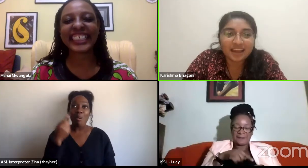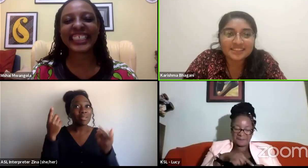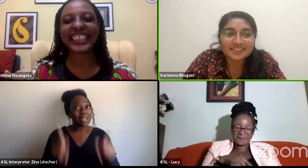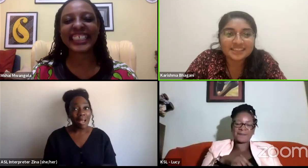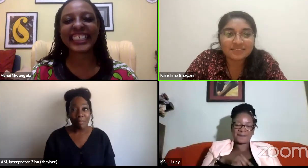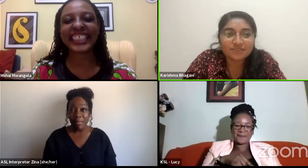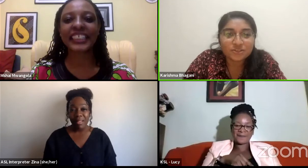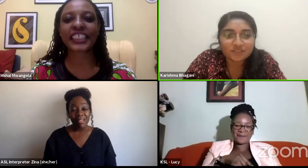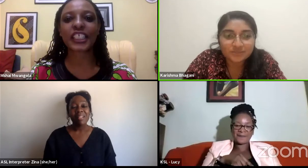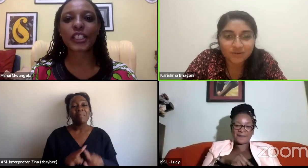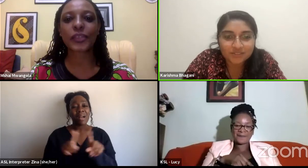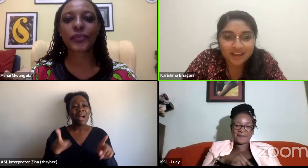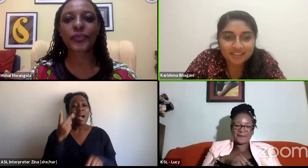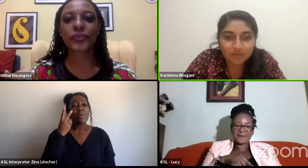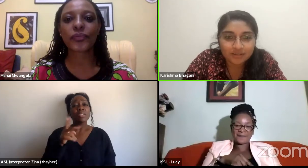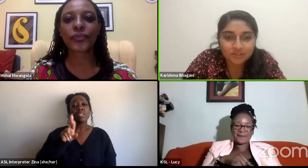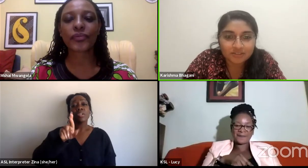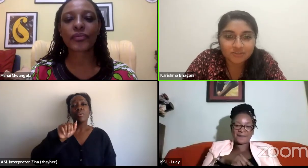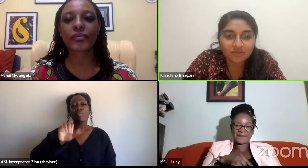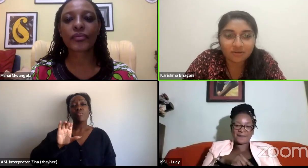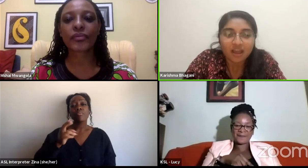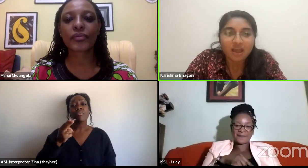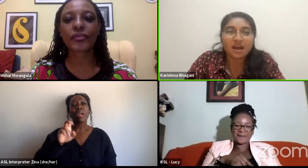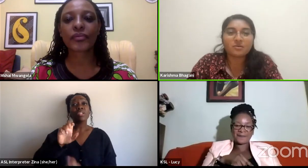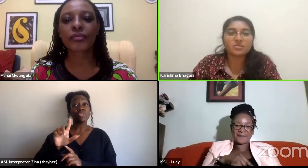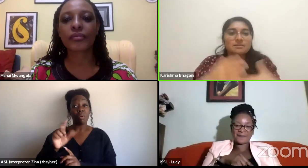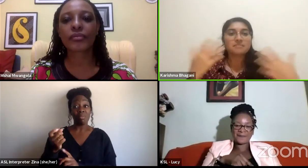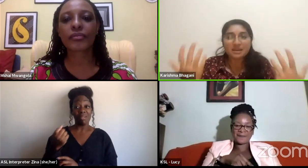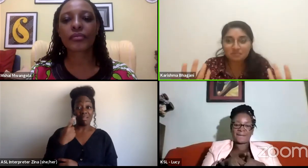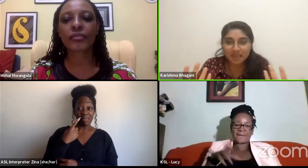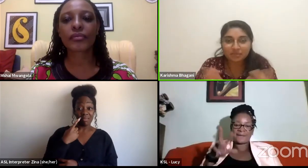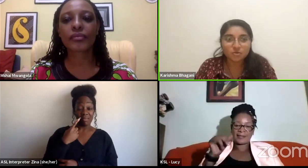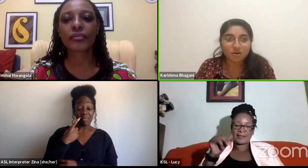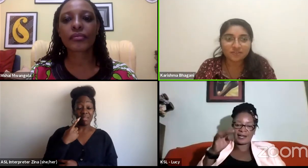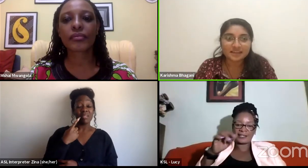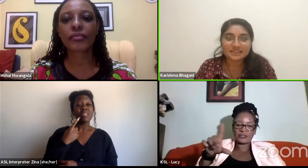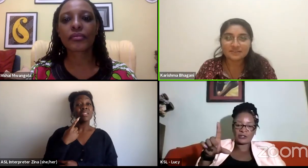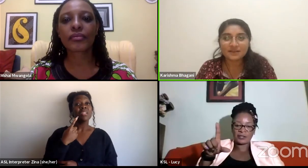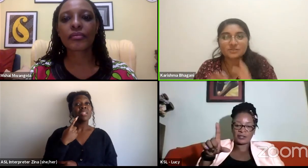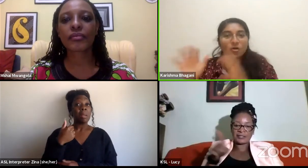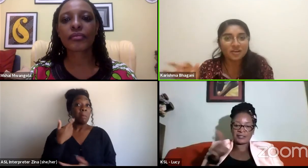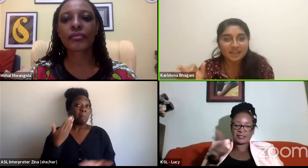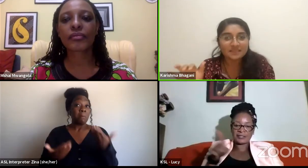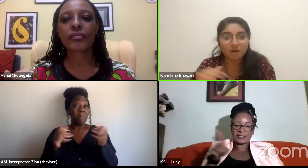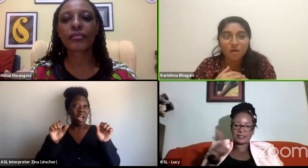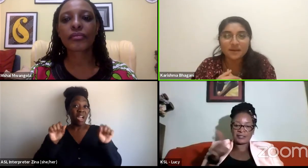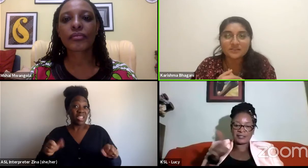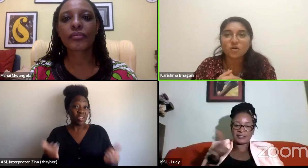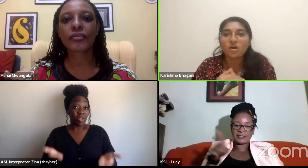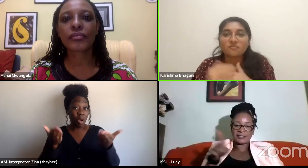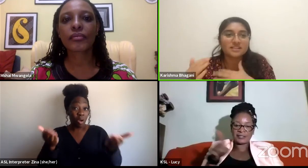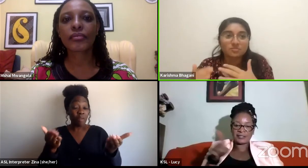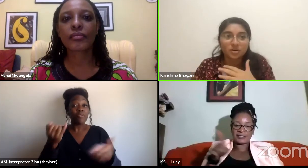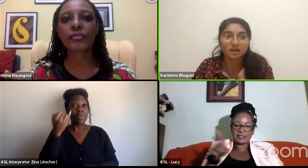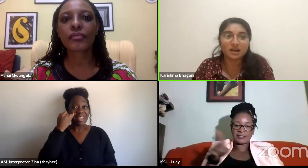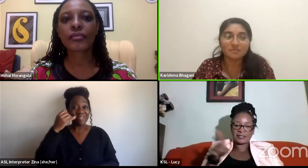I see that Rachel has also asked a question. So what I may be able to offer is if it's already in the comments on Facebook,